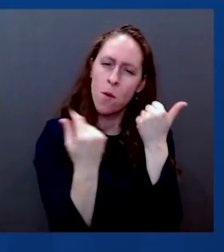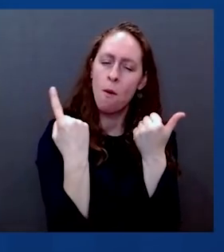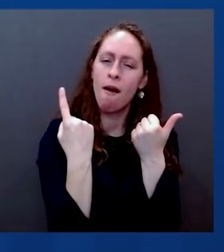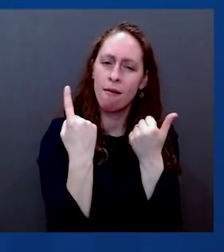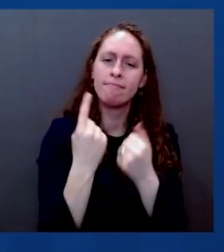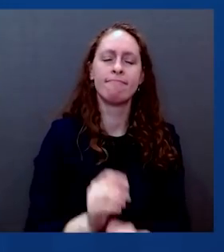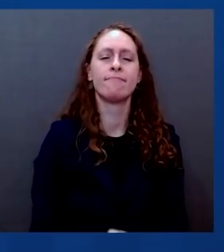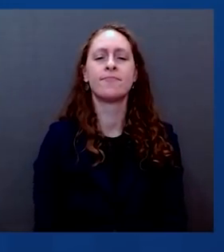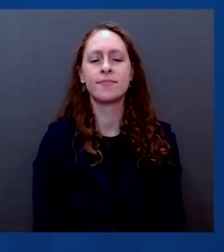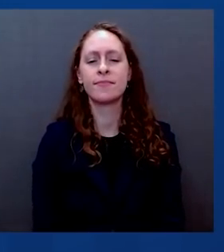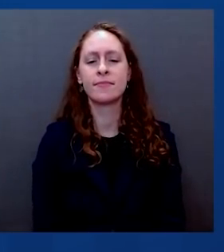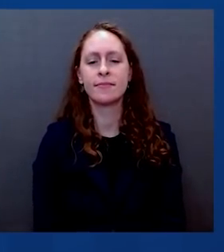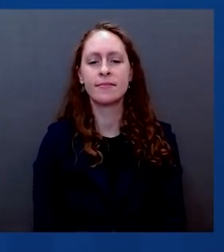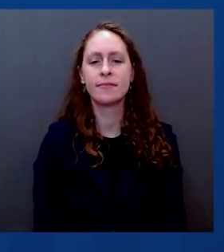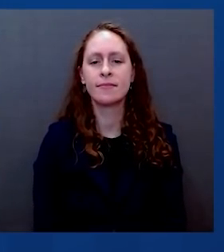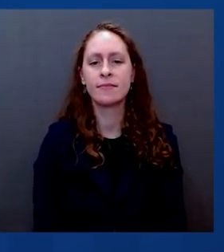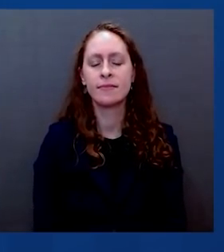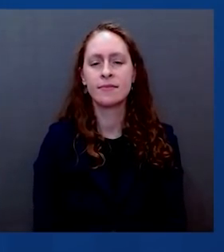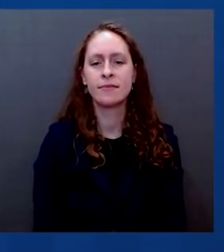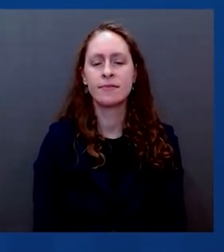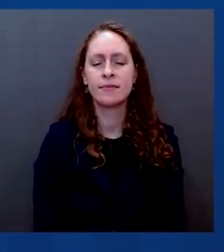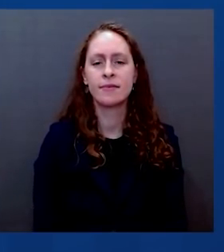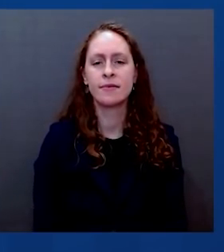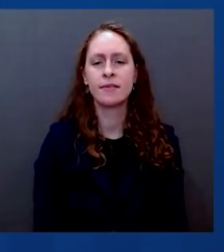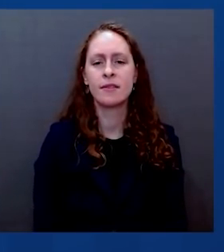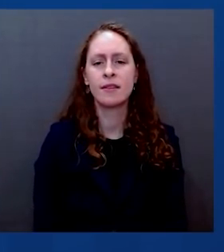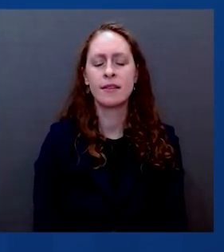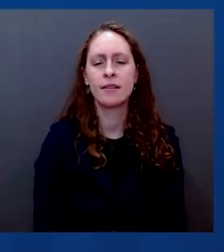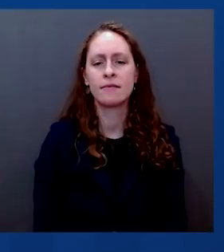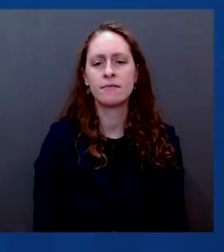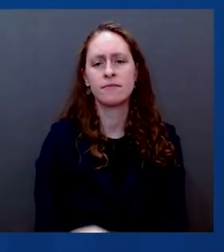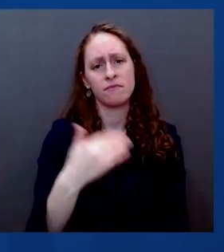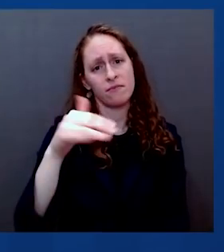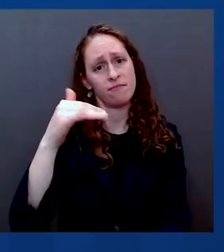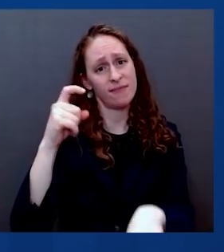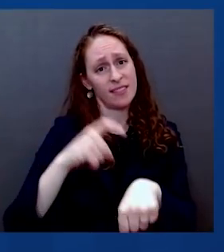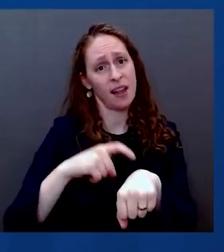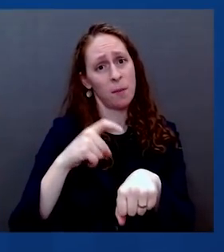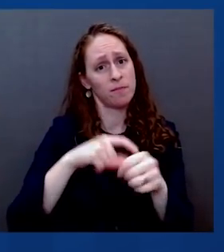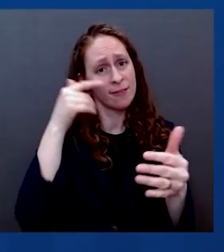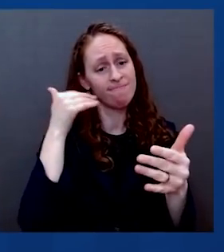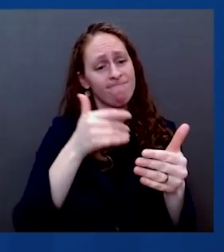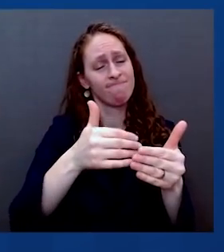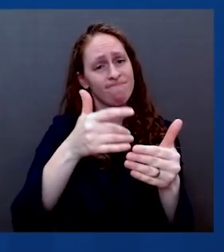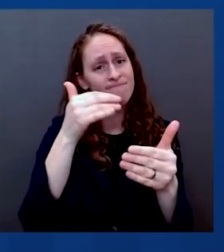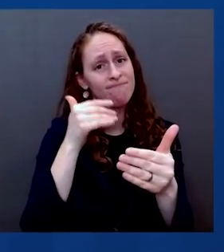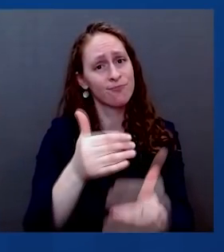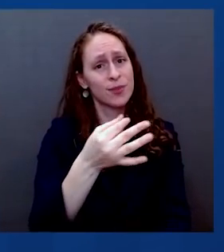We will choose -- the issue is: Will we choose democracy over autocracy,